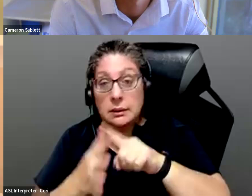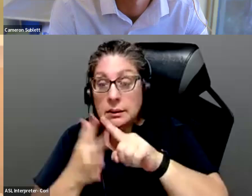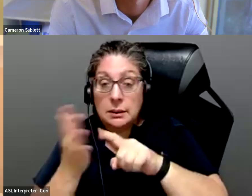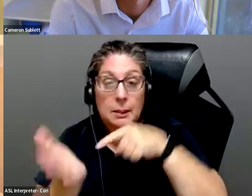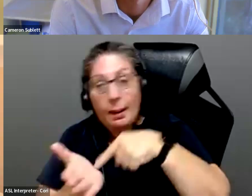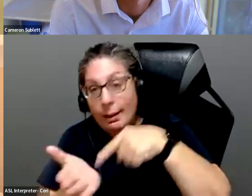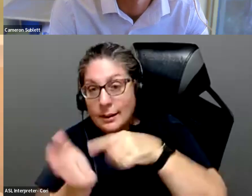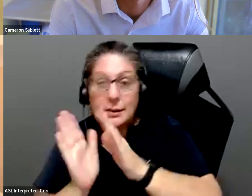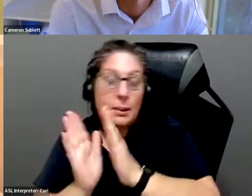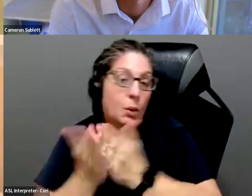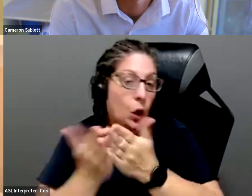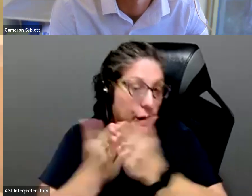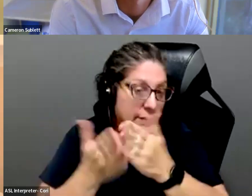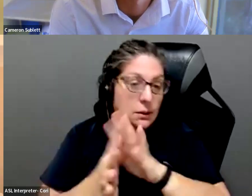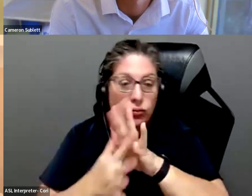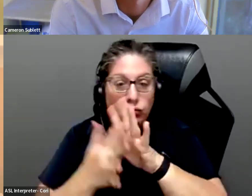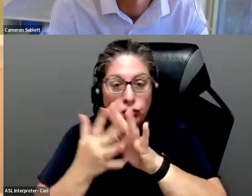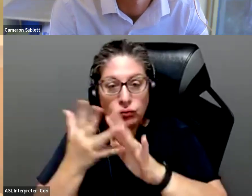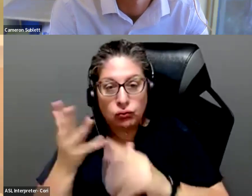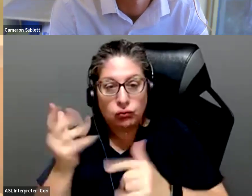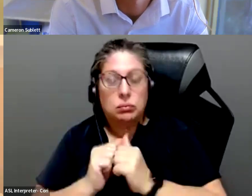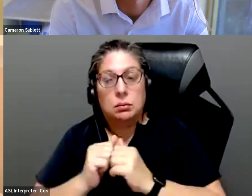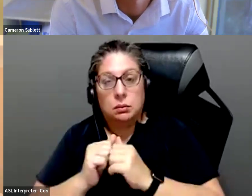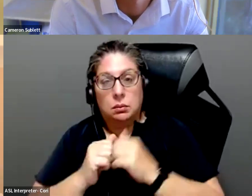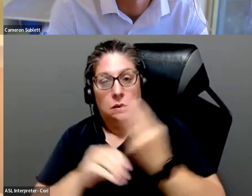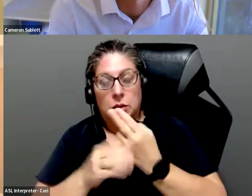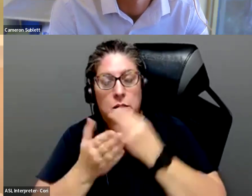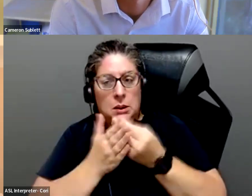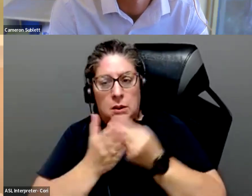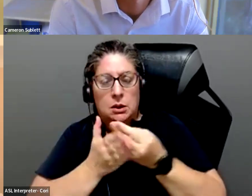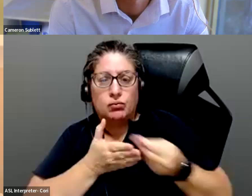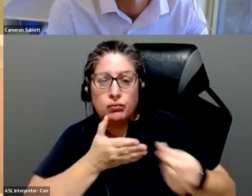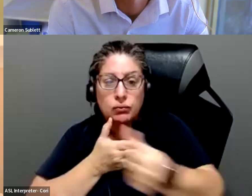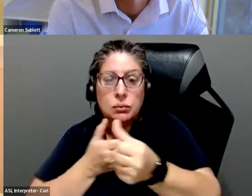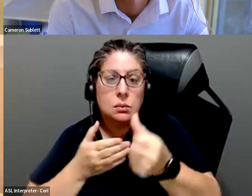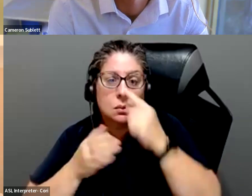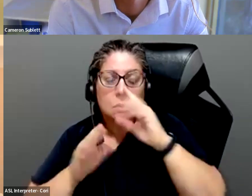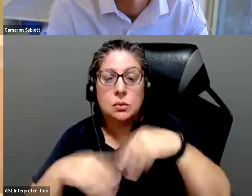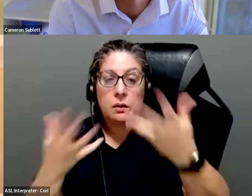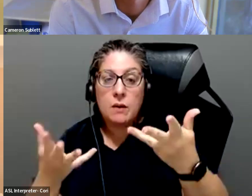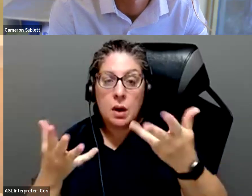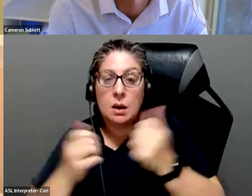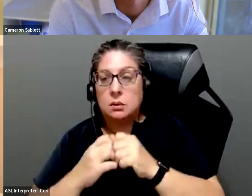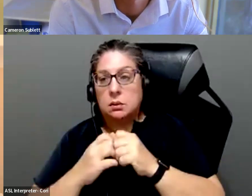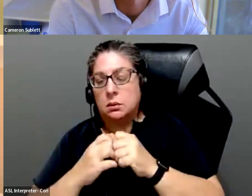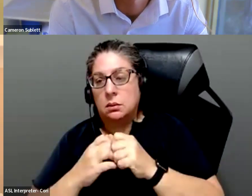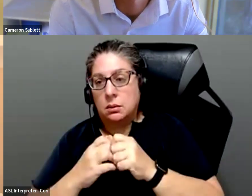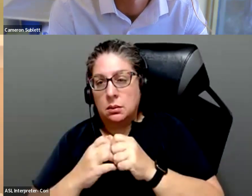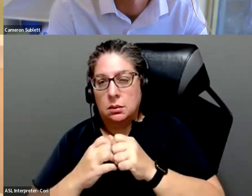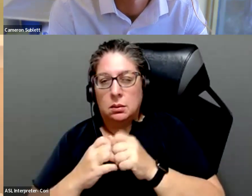books, the use that money to provide a little bit of a safety net for